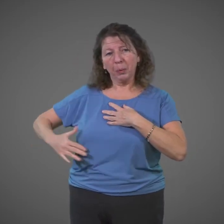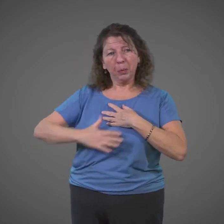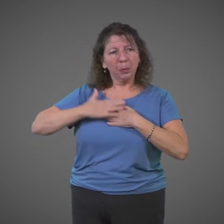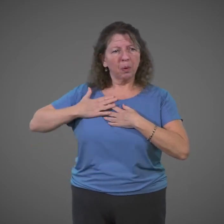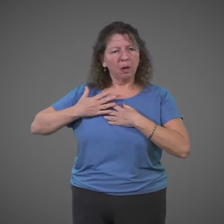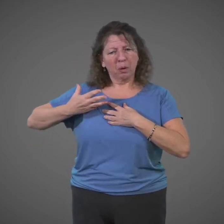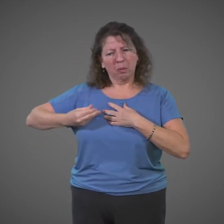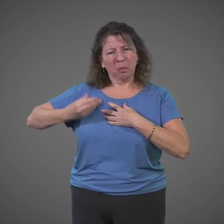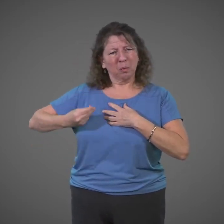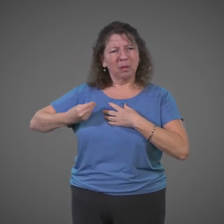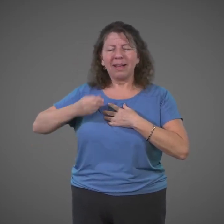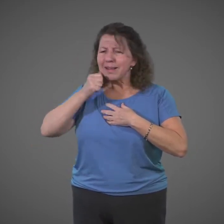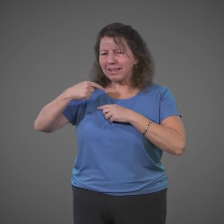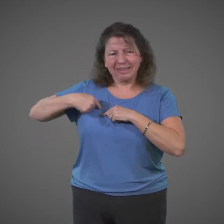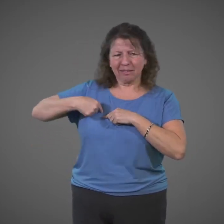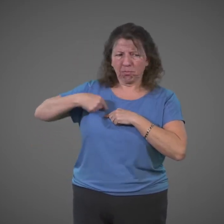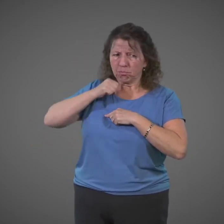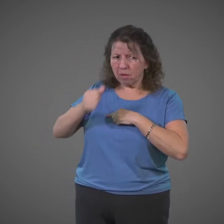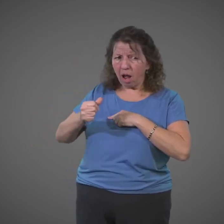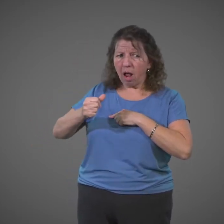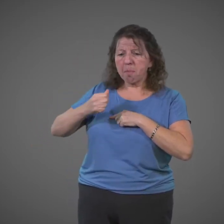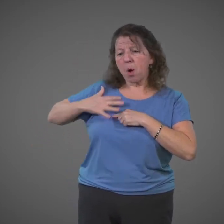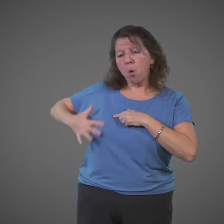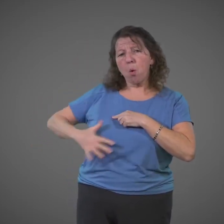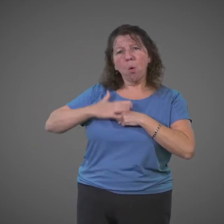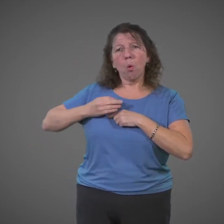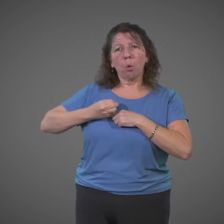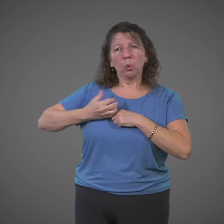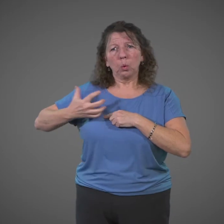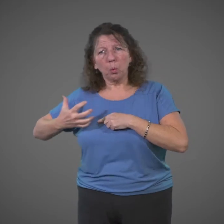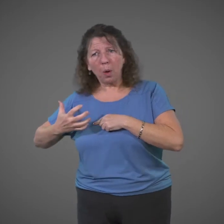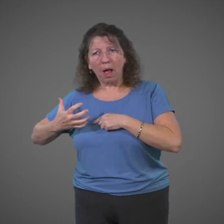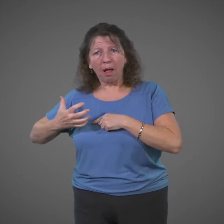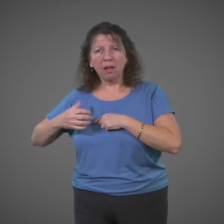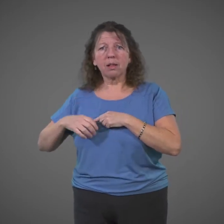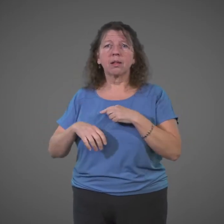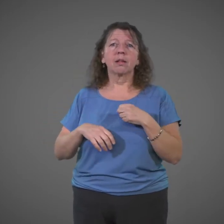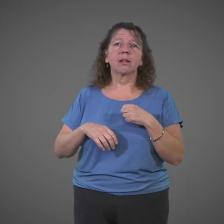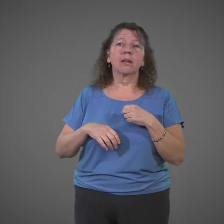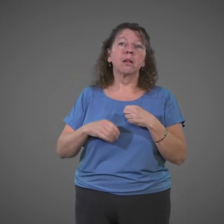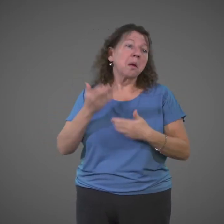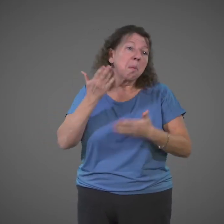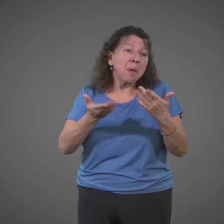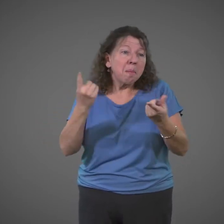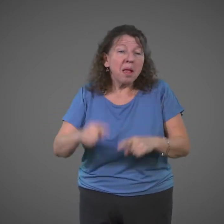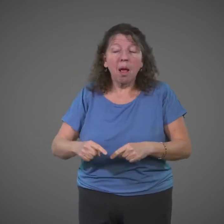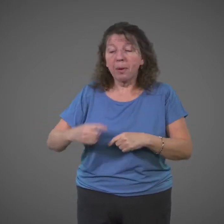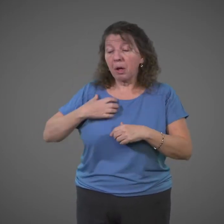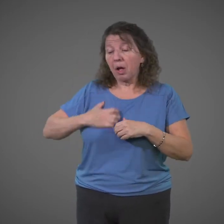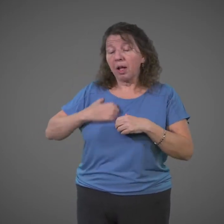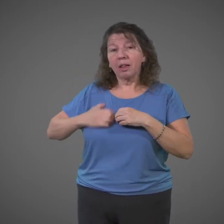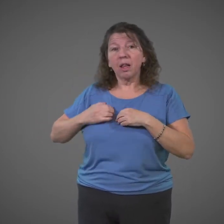and cause chest pain. The area around your lungs could also be swollen and cause pain.